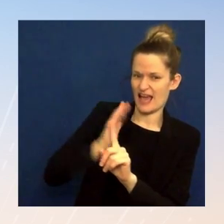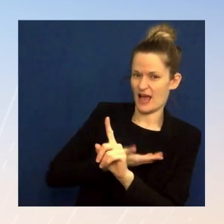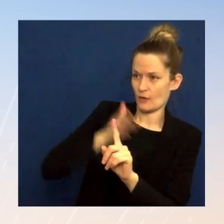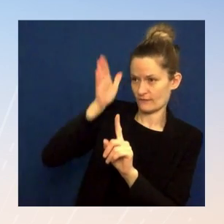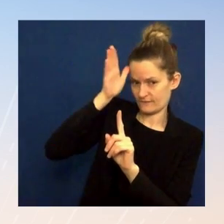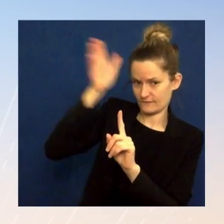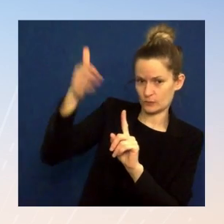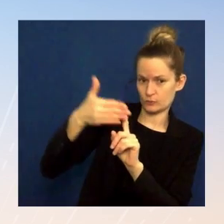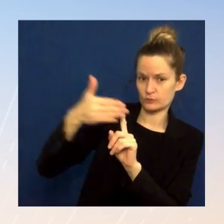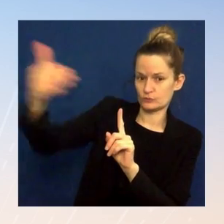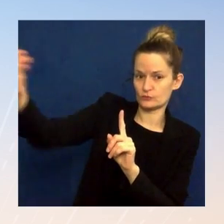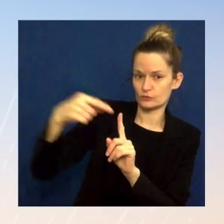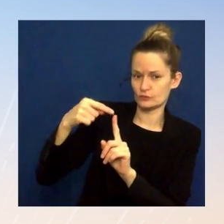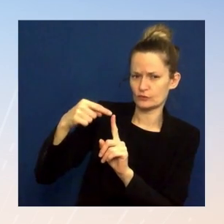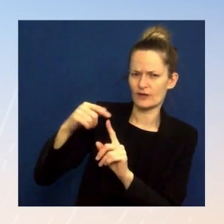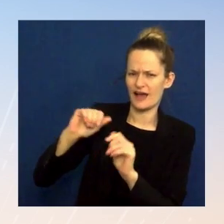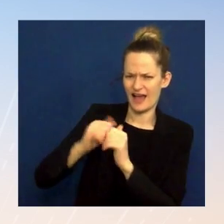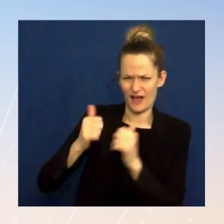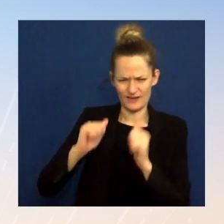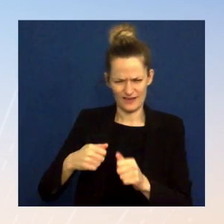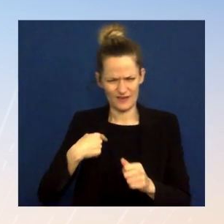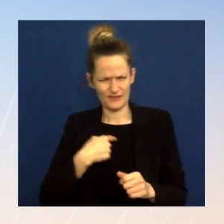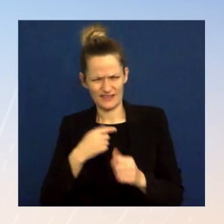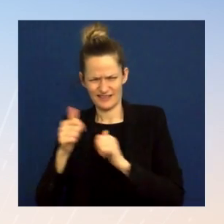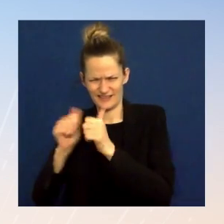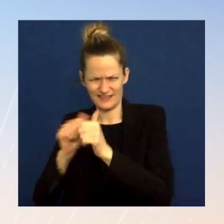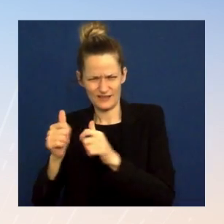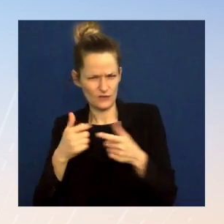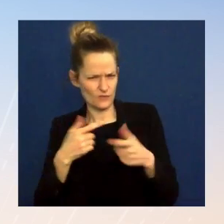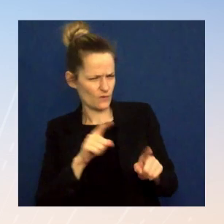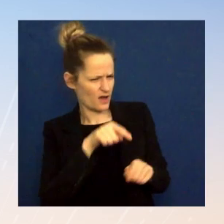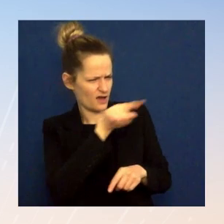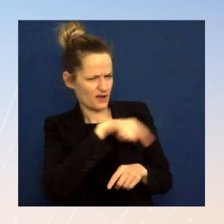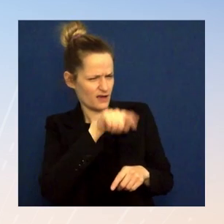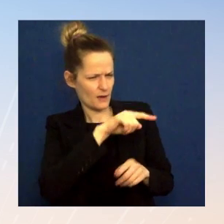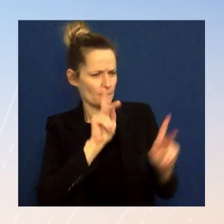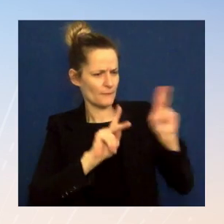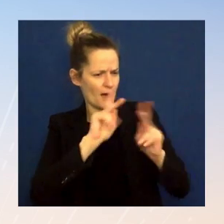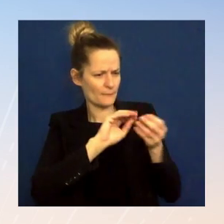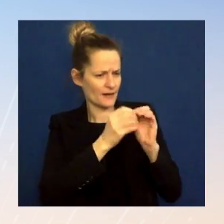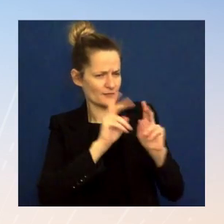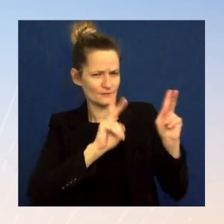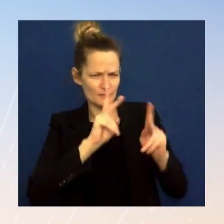Do you consider that a national security problem? Mr. Sullivan: I do consider it a national security problem.